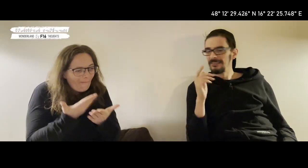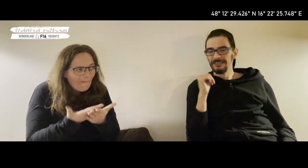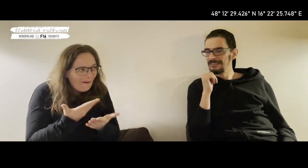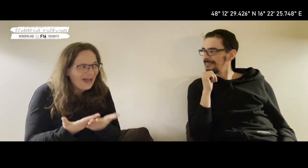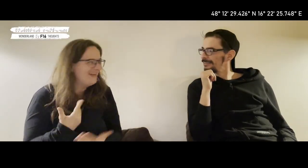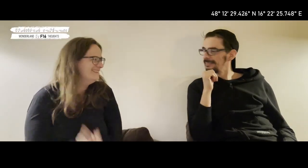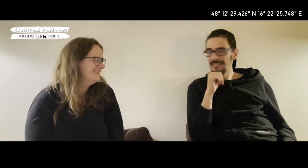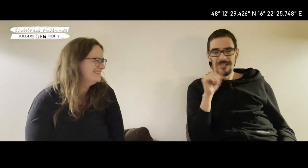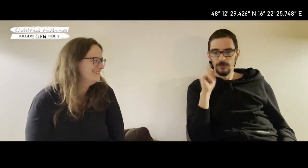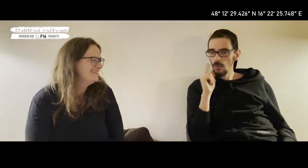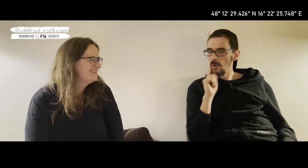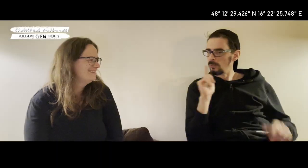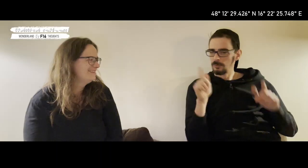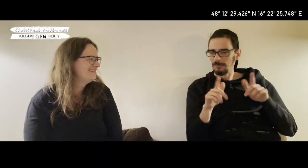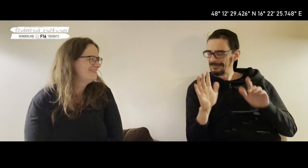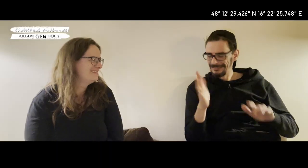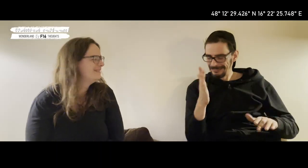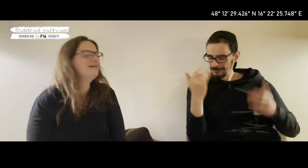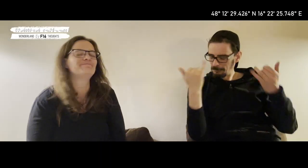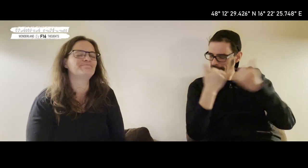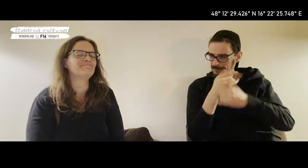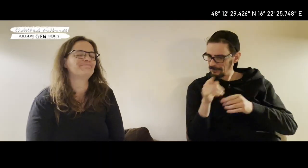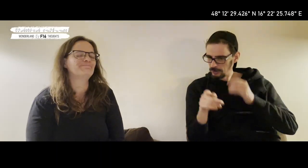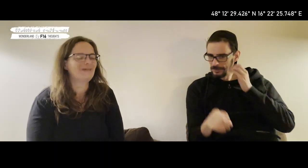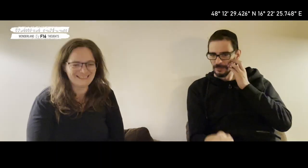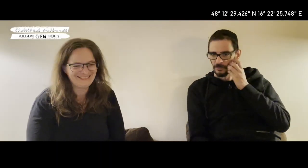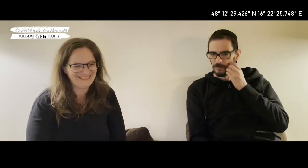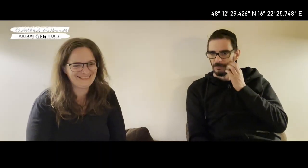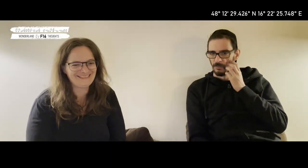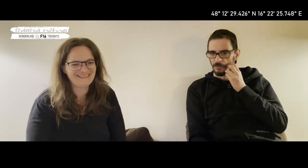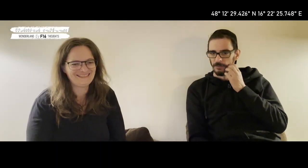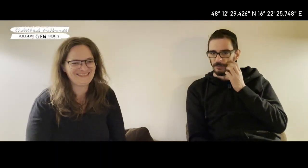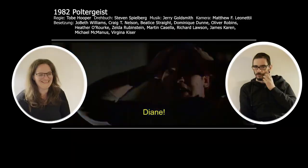and it is not a deaf party either. That would be a misunderstanding.